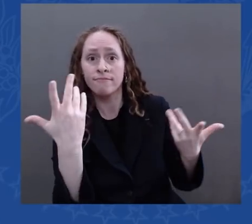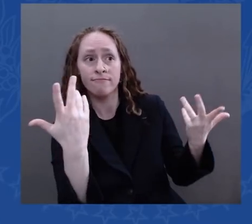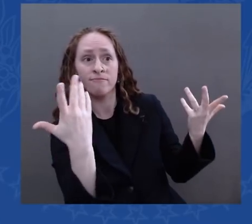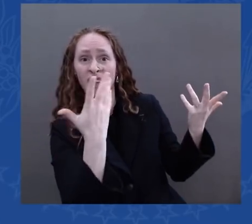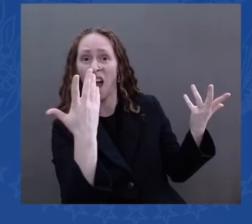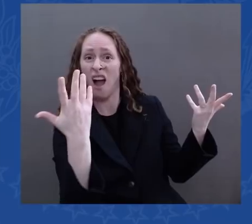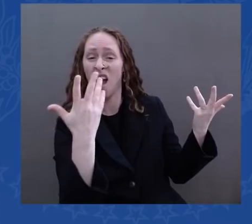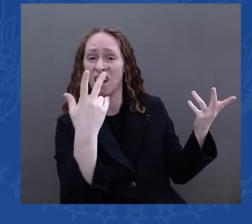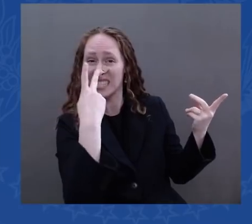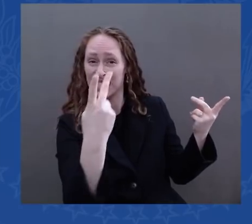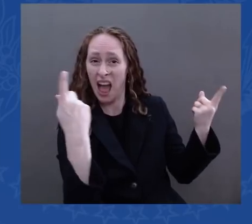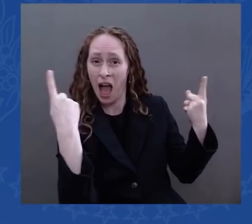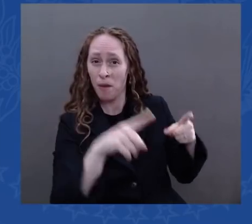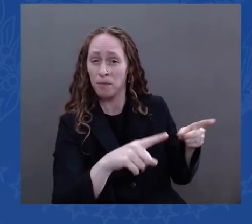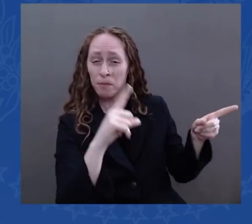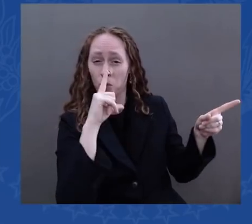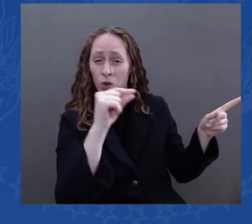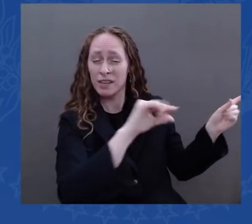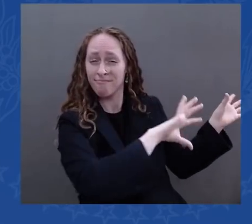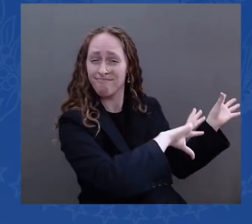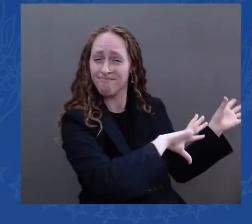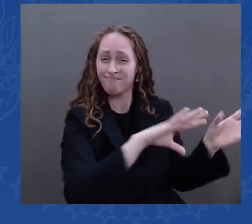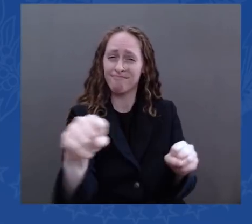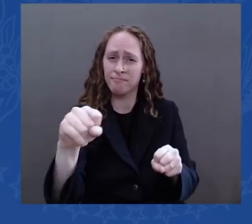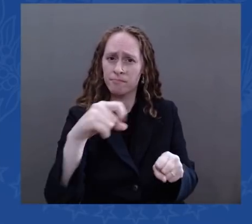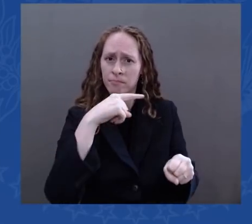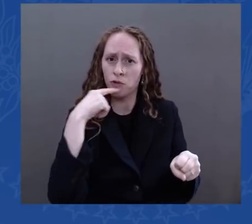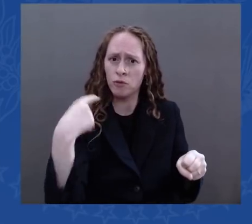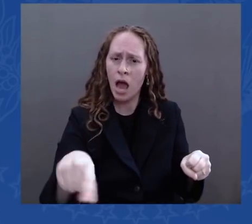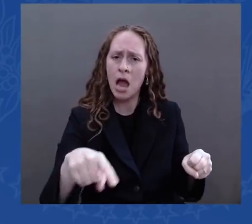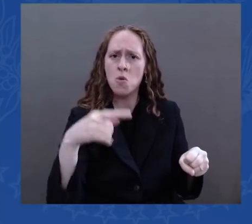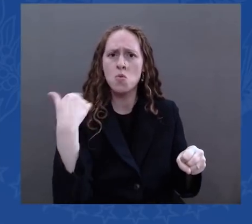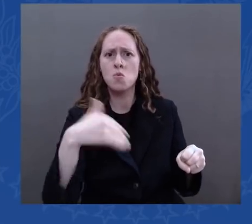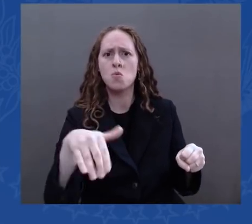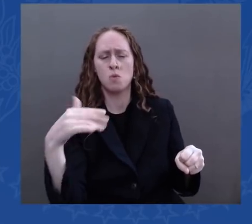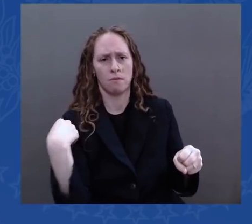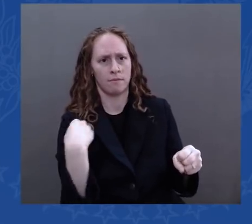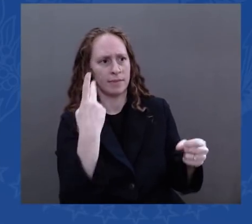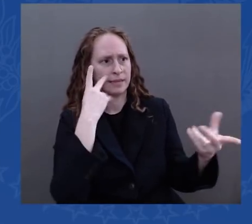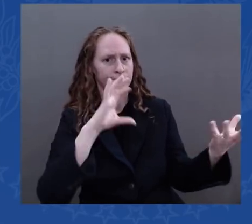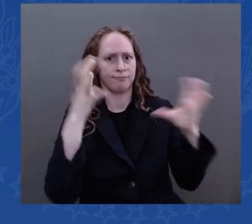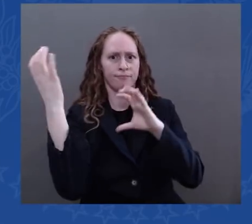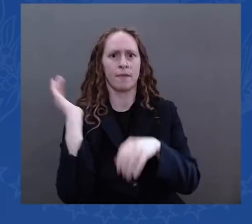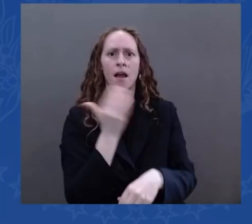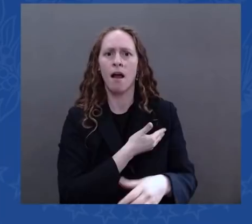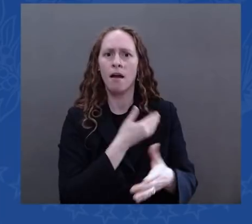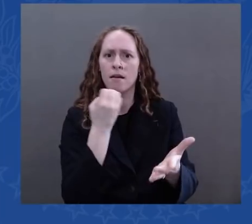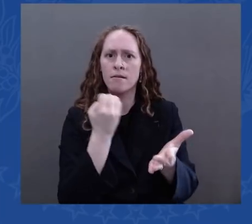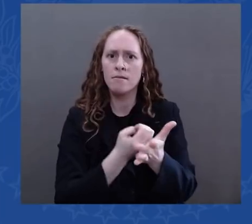The world has changed. In addition to dealing with terrorist organizations, for the second quarter of the 21st century,